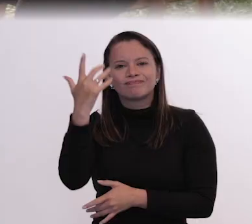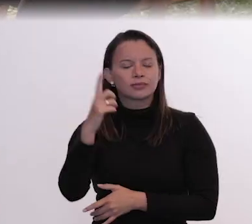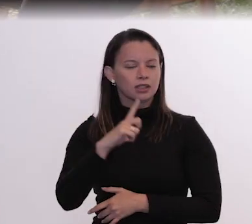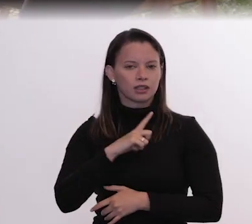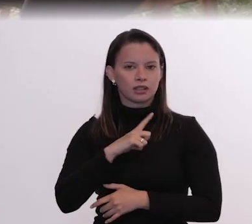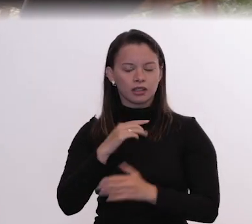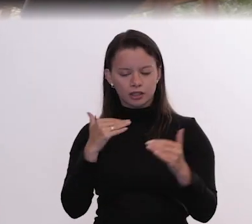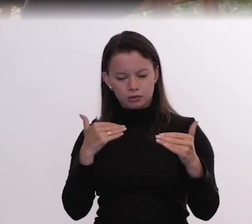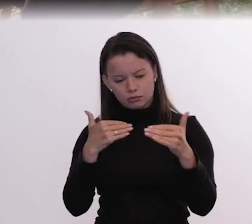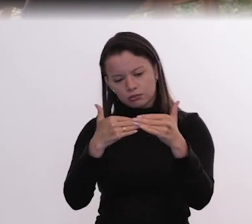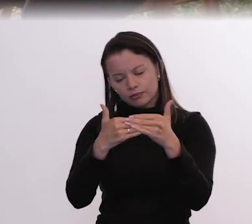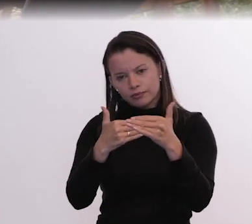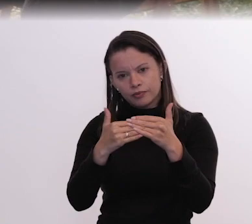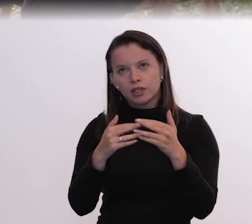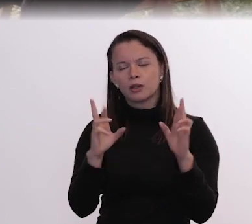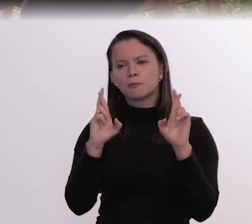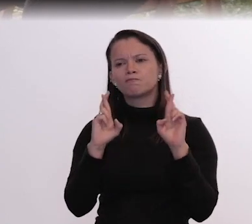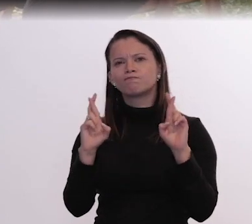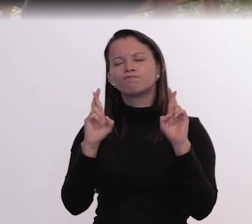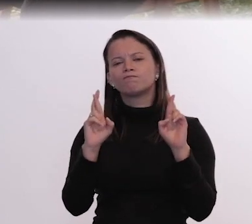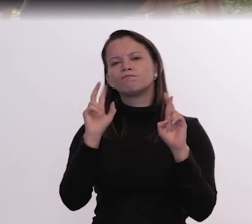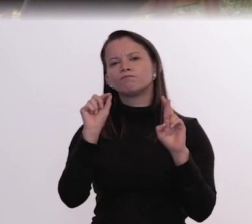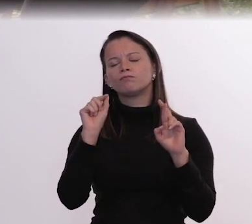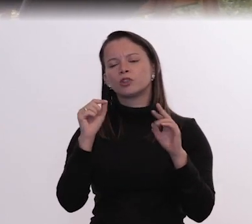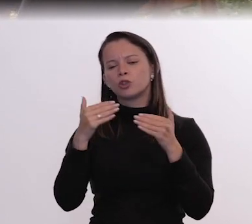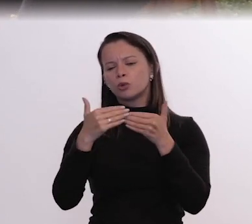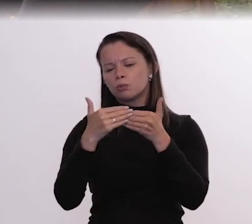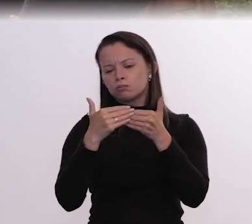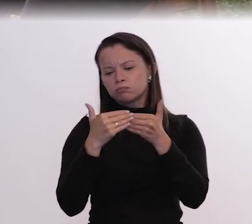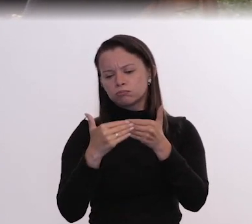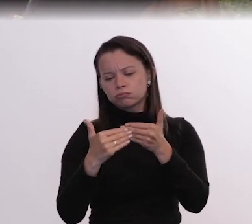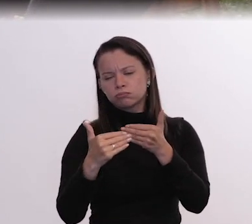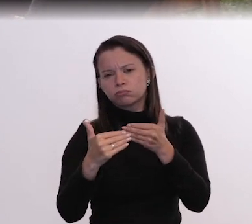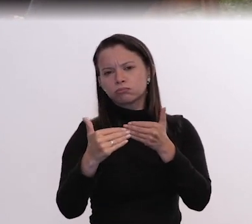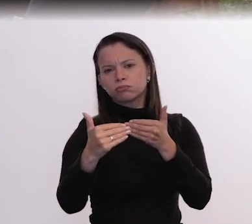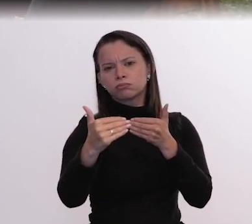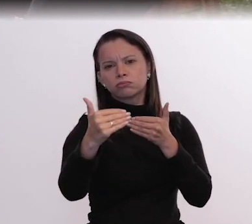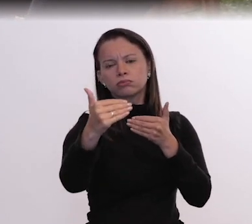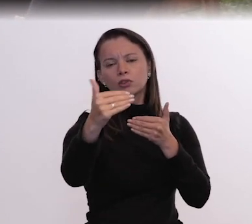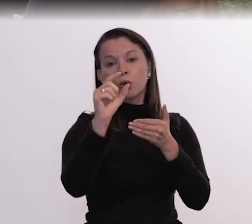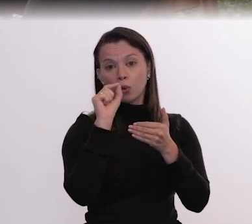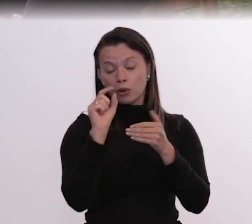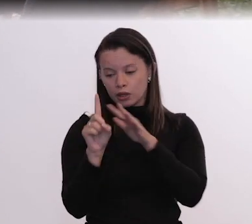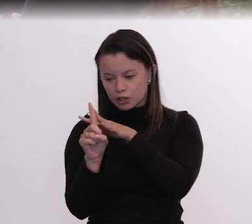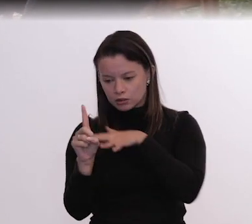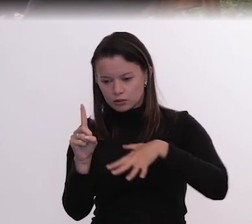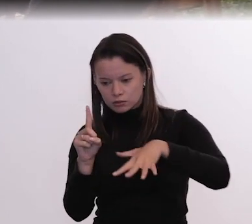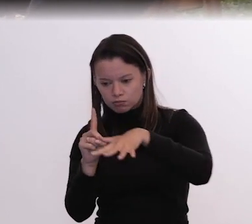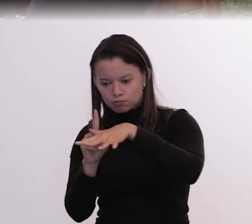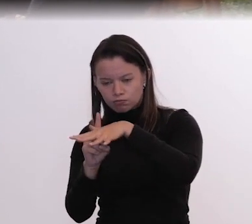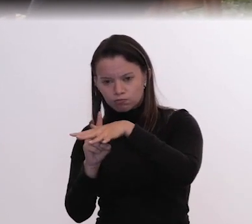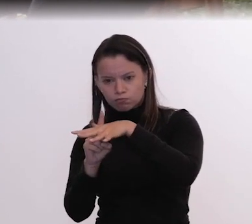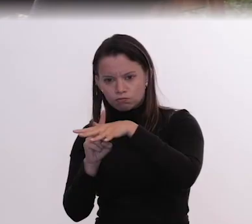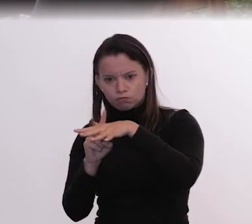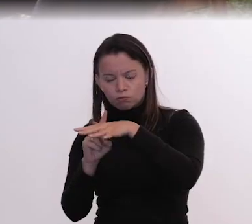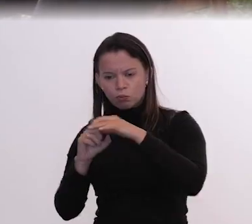I still hope for a bottom up change, resulting from the pressure of society, with a change in consumption patterns.